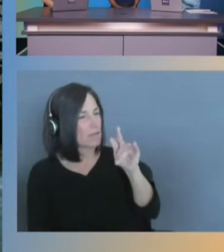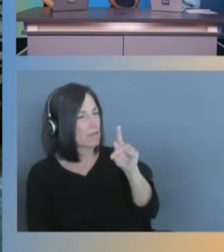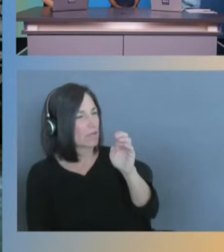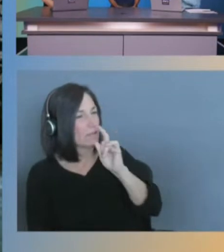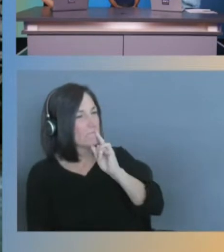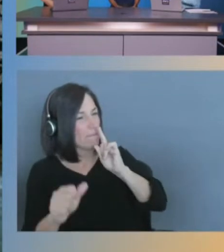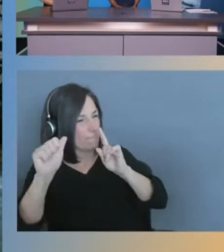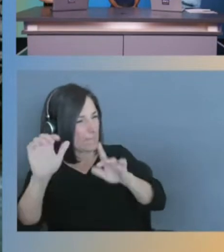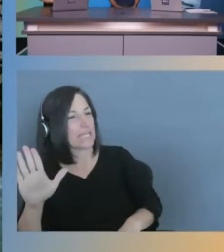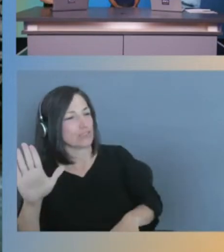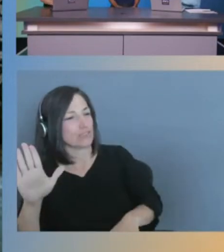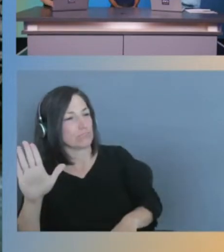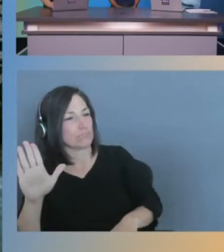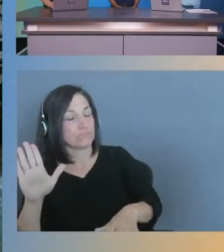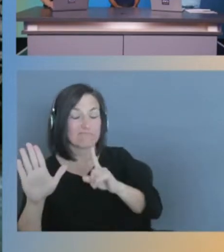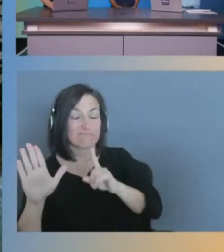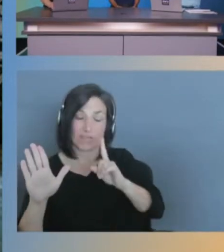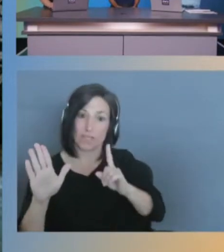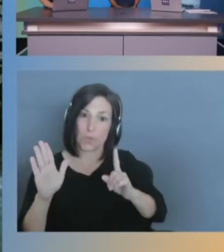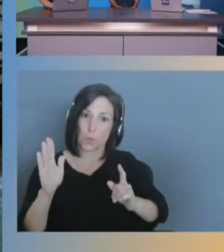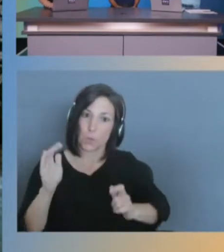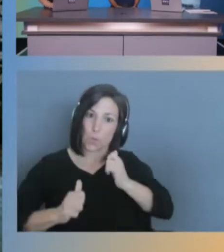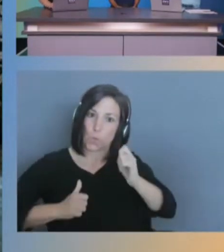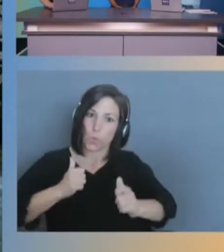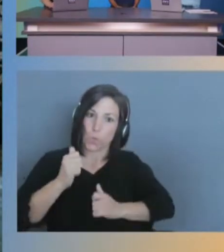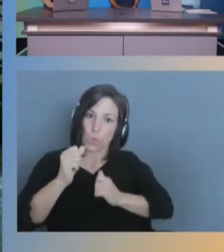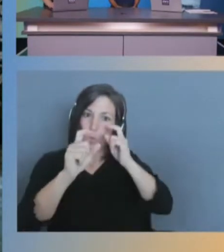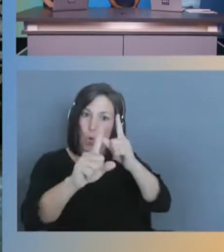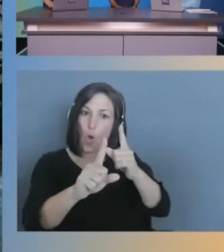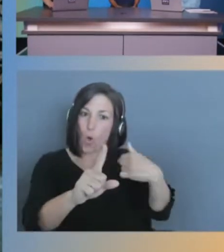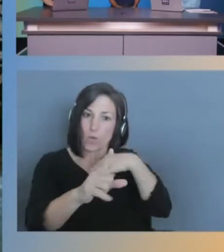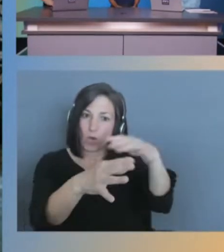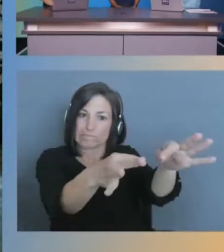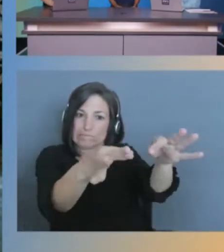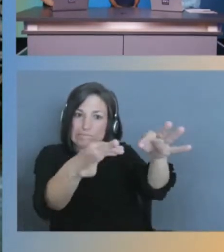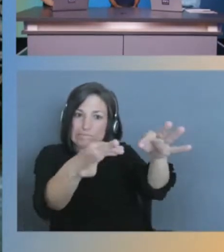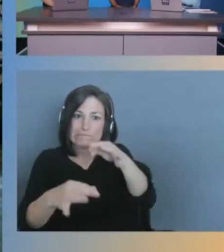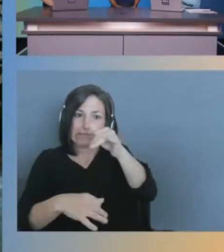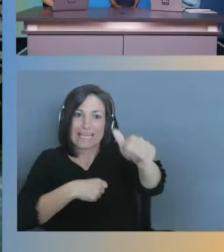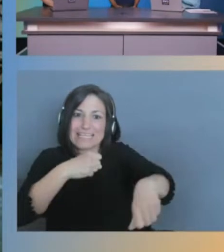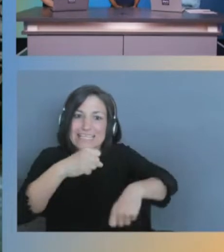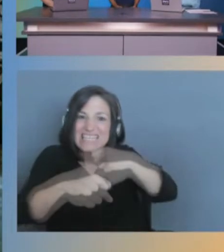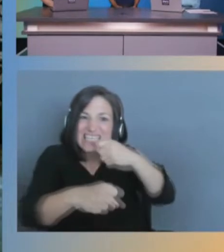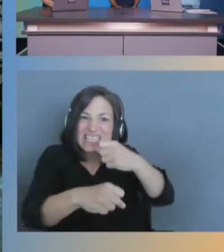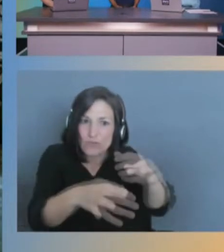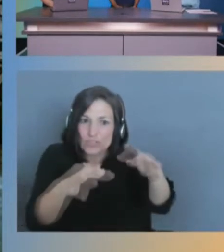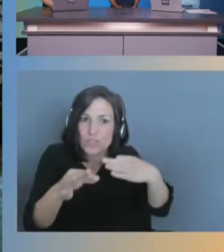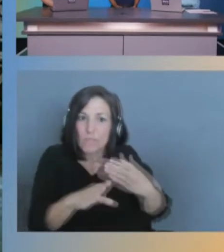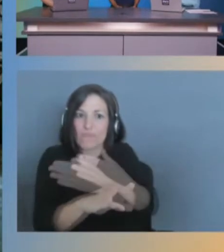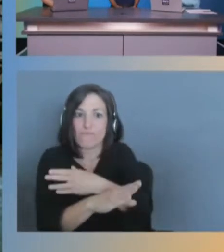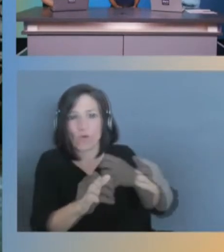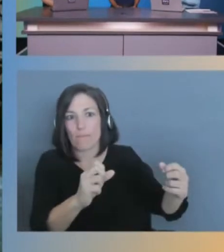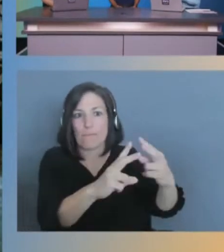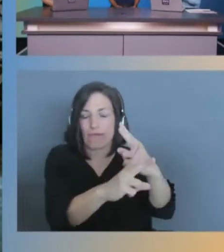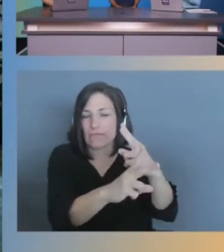to do this 10 years in advance of the Paris Climate Accords and a needed goal, I might add as well.